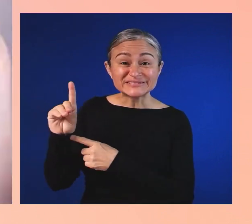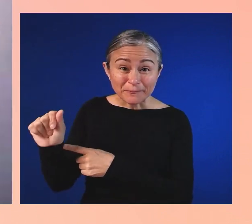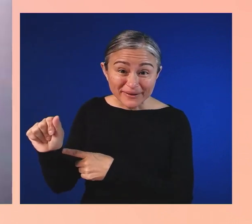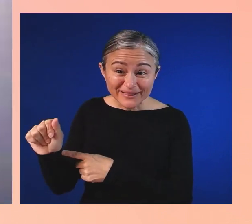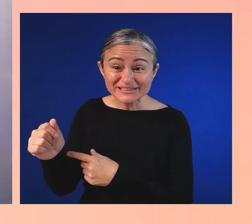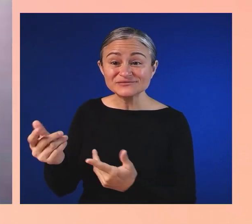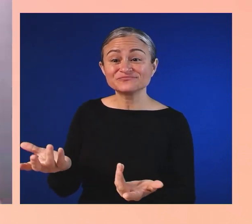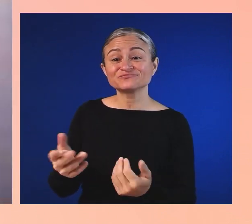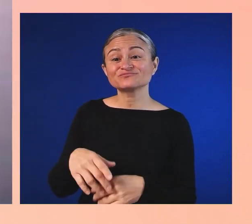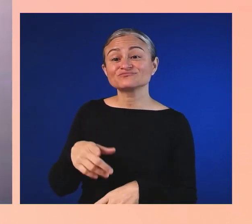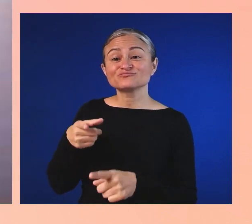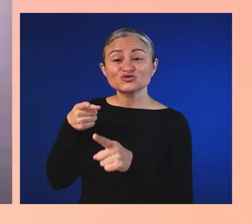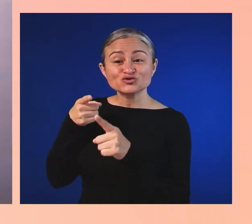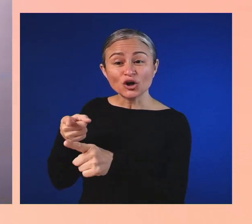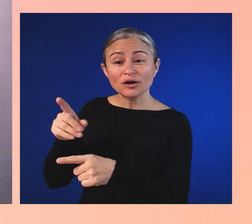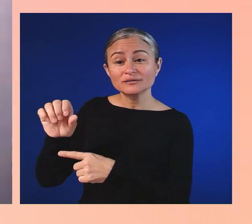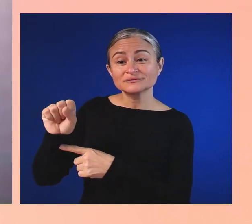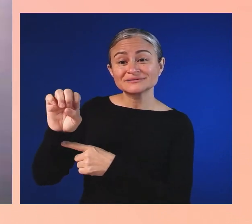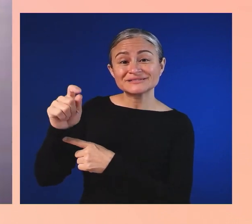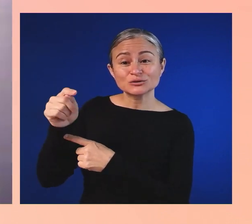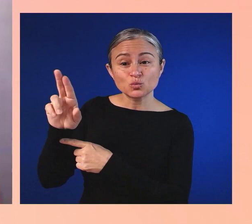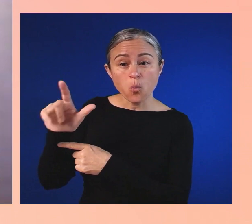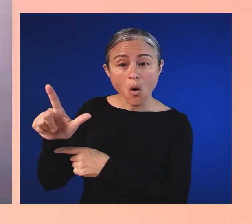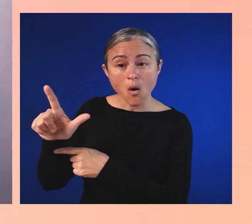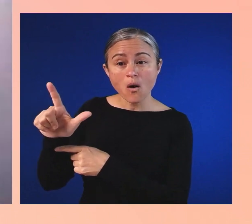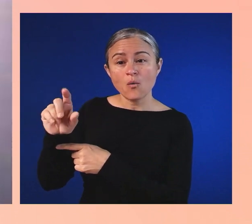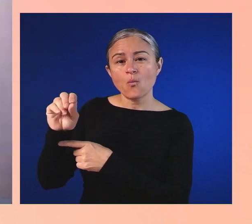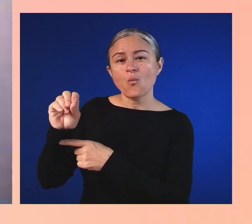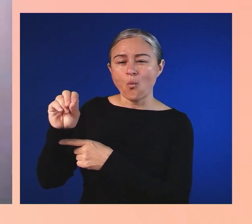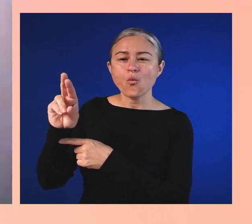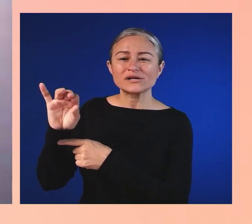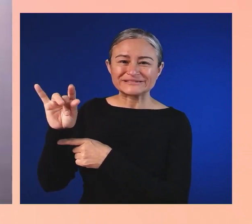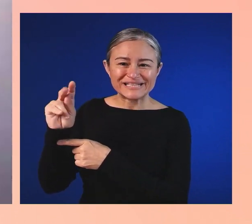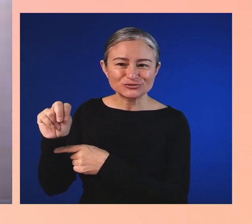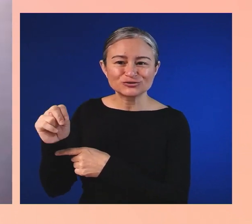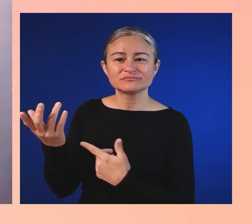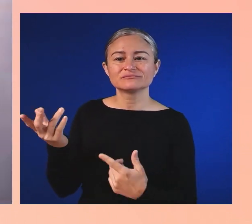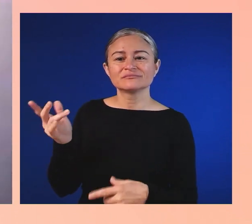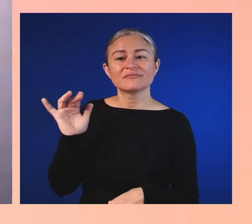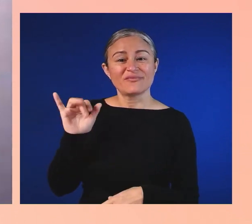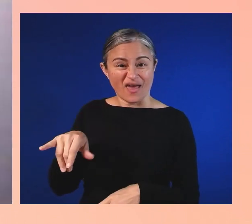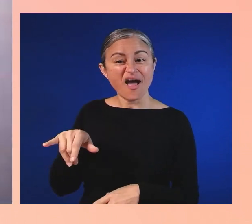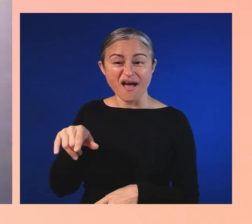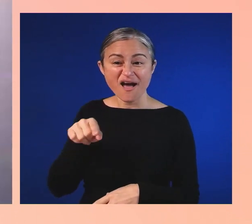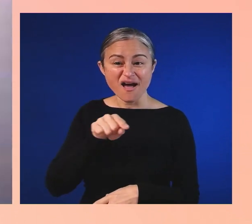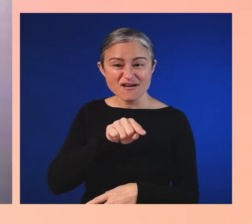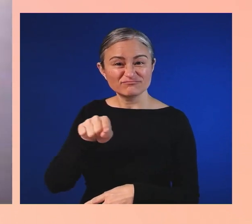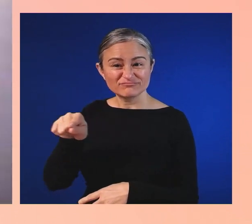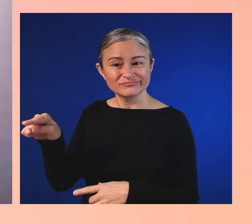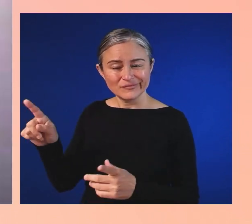certain ways of existing are meant to not have access to those radical liberatory tools,